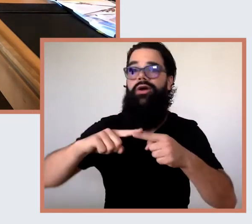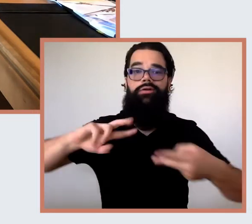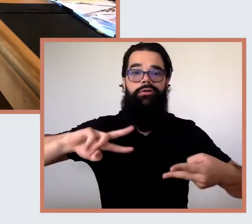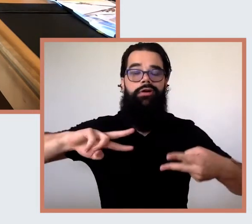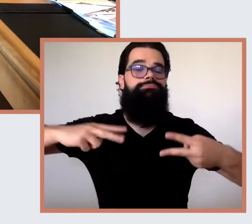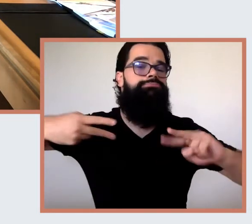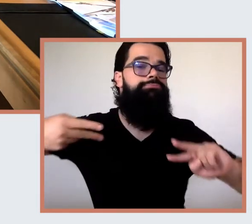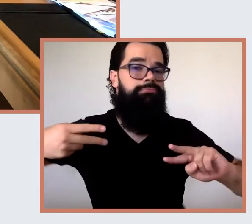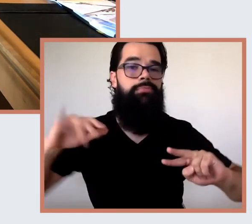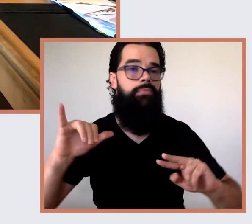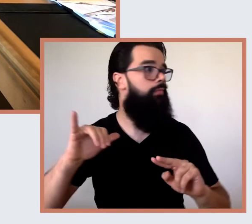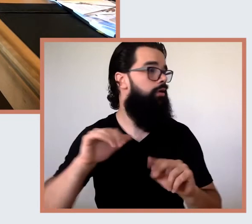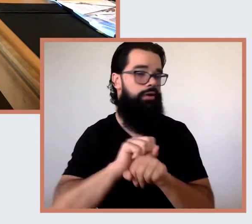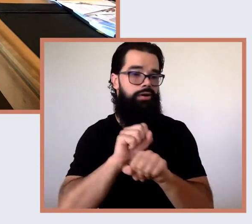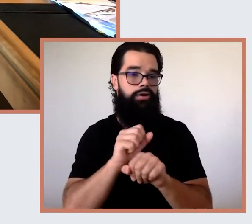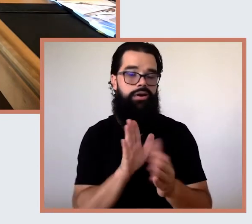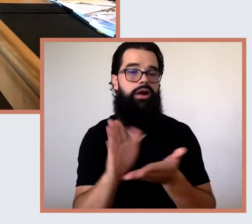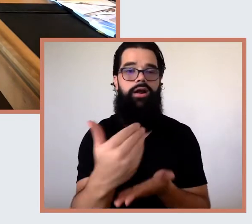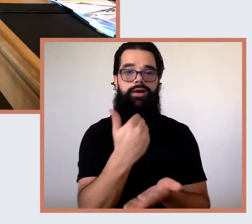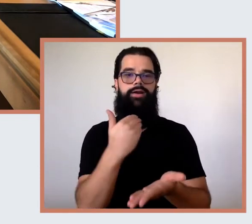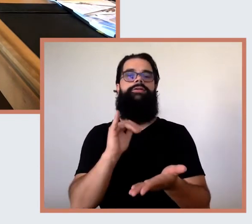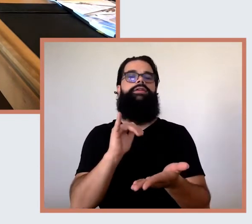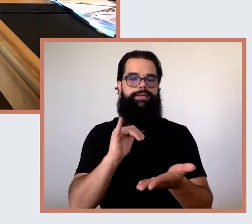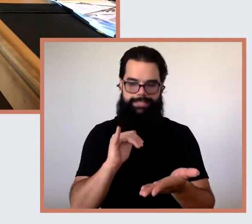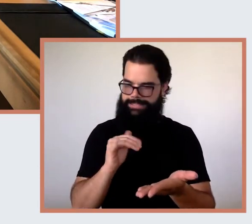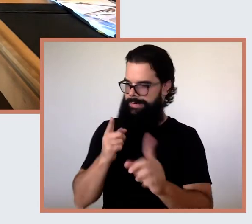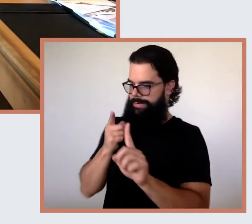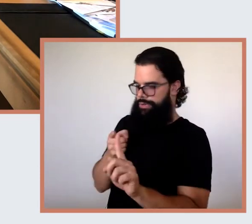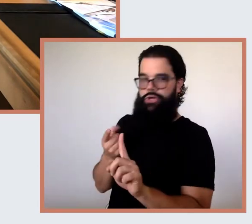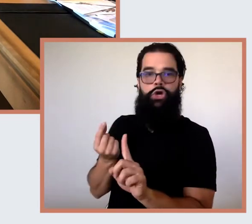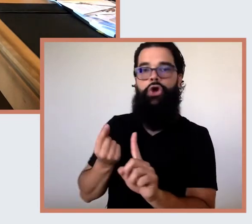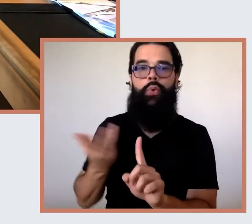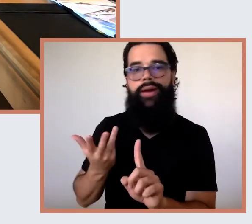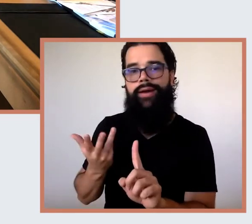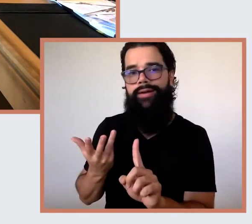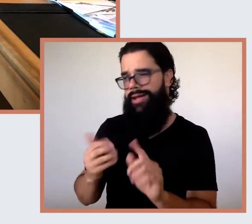And by the way, I have to say it works in reverse as well, which is that there comes a point where we have to tell our